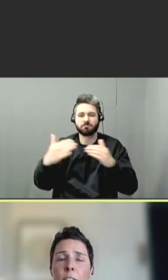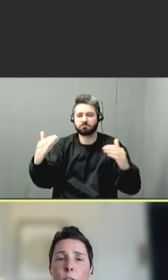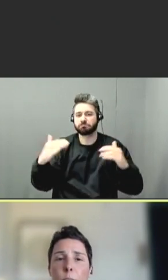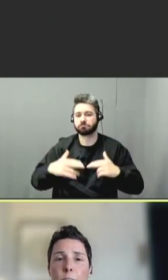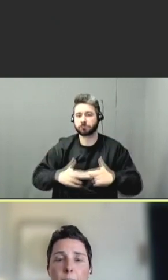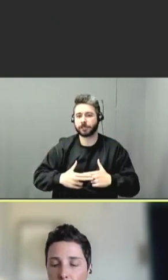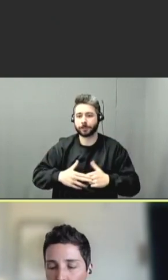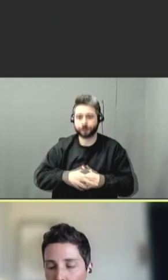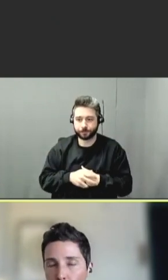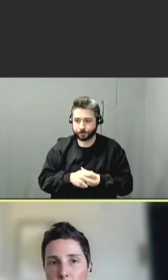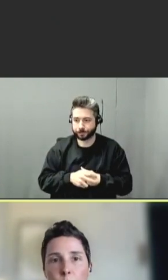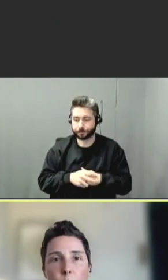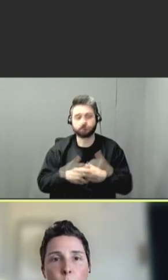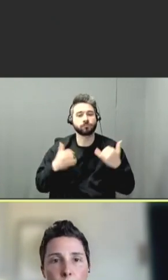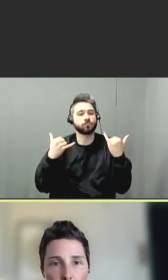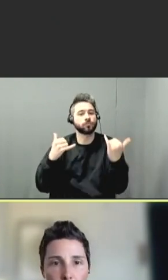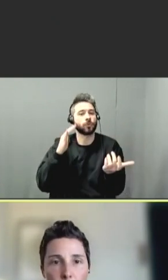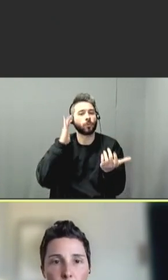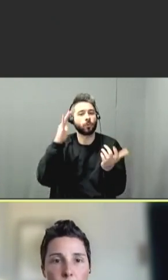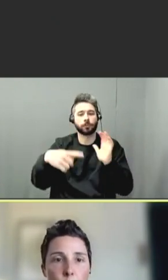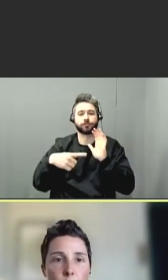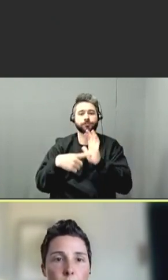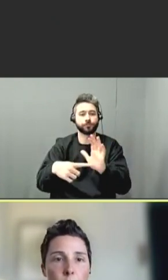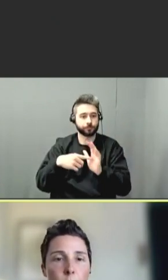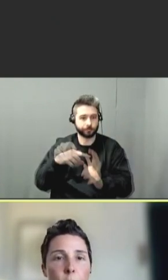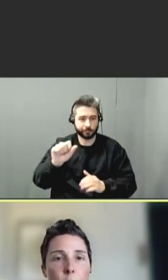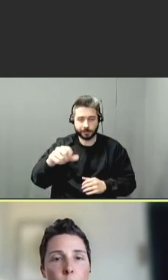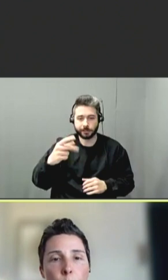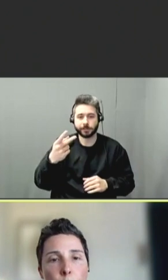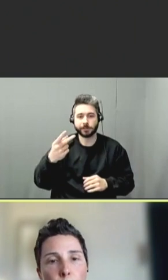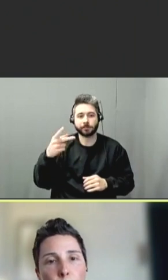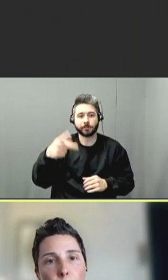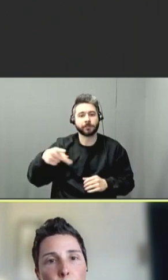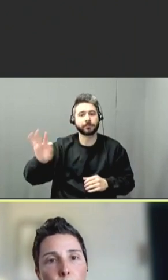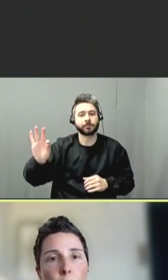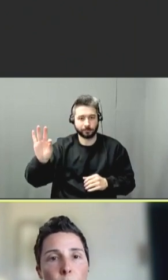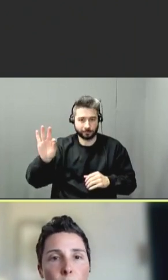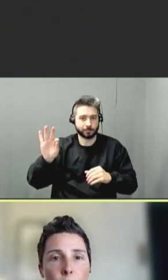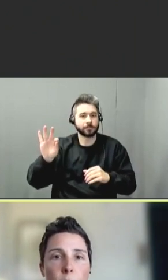So, today, I’m going to be representing, yes, the Pacific Pride Foundation, but also other